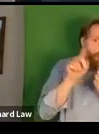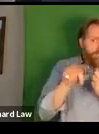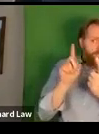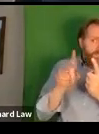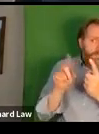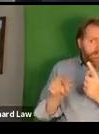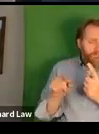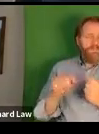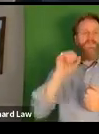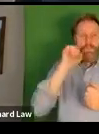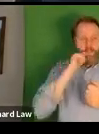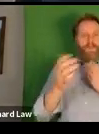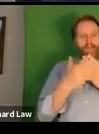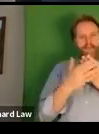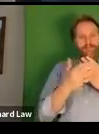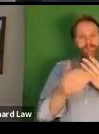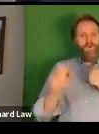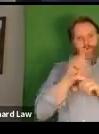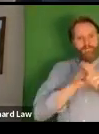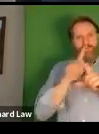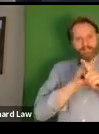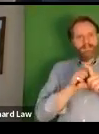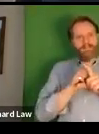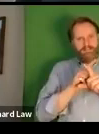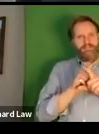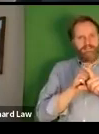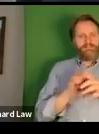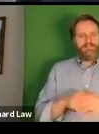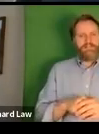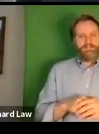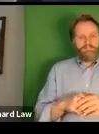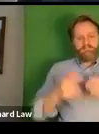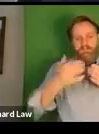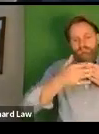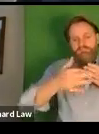doing more of these events with different groups of members as things